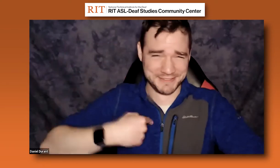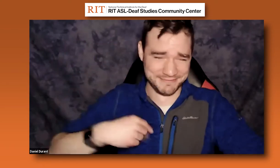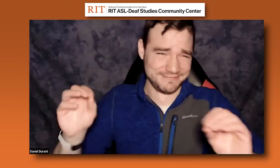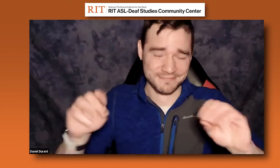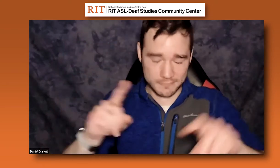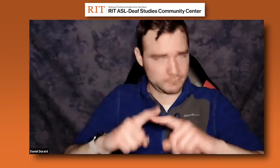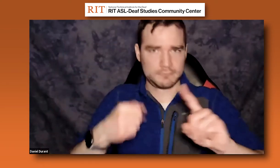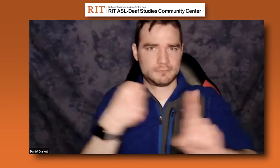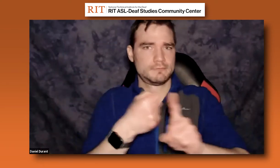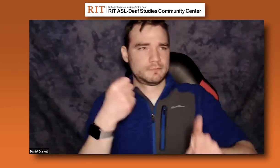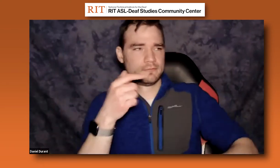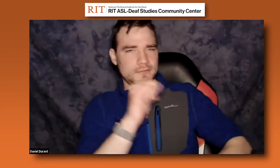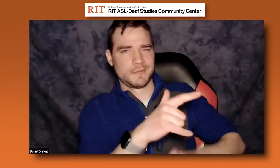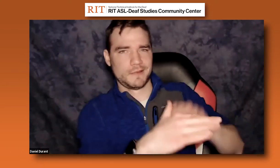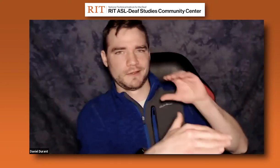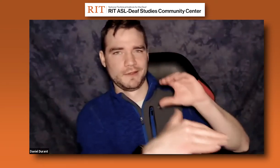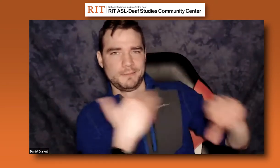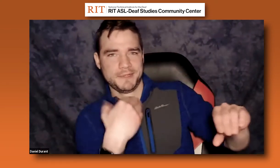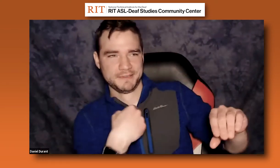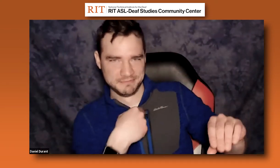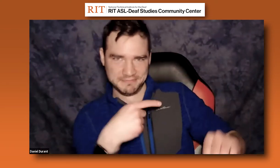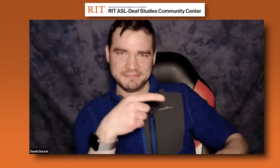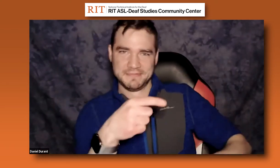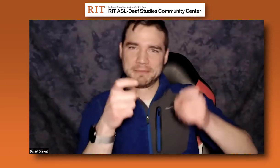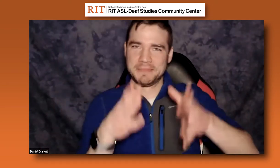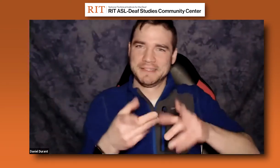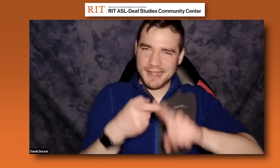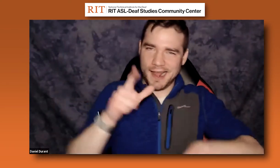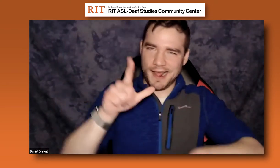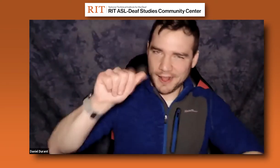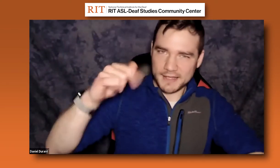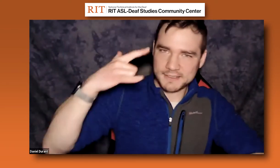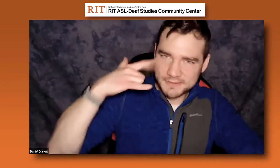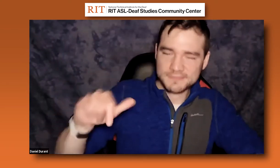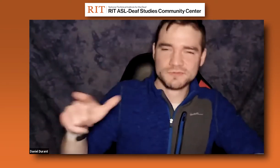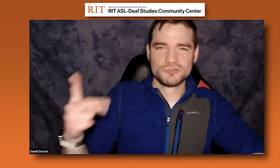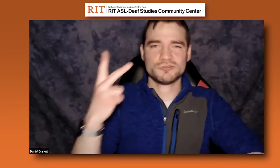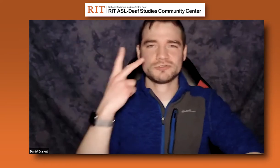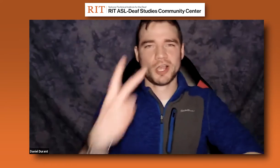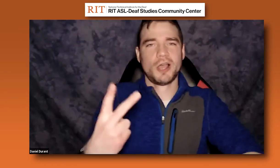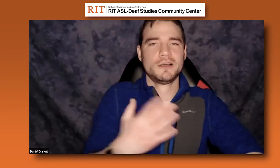Nobody knew who I was, but I get this email from Los Angeles